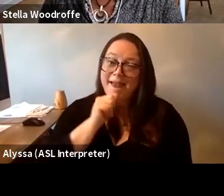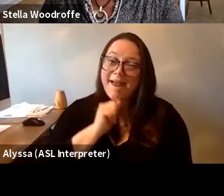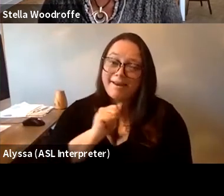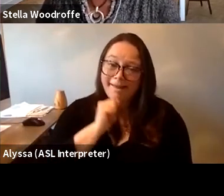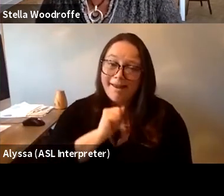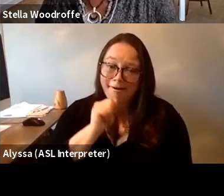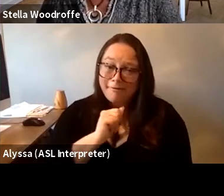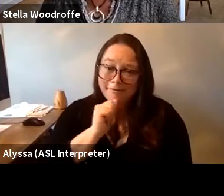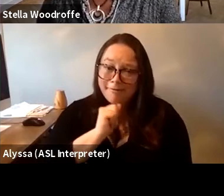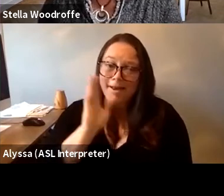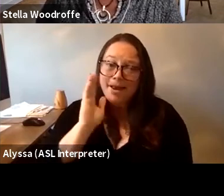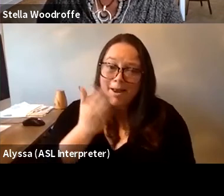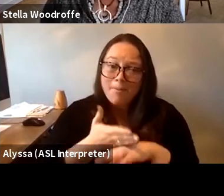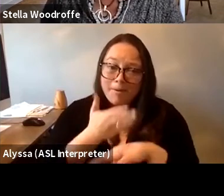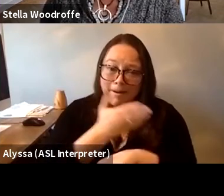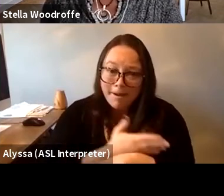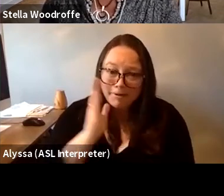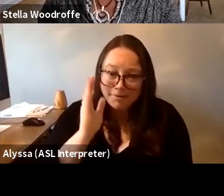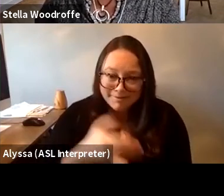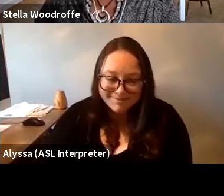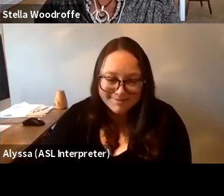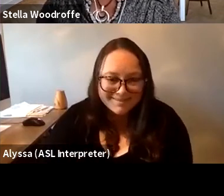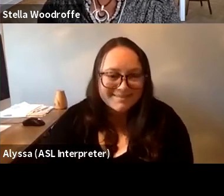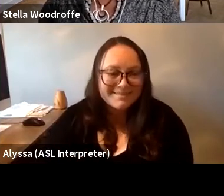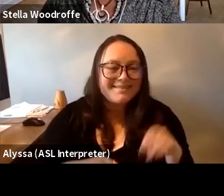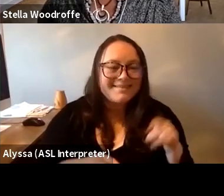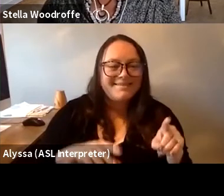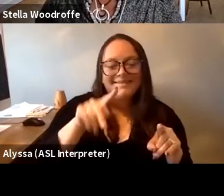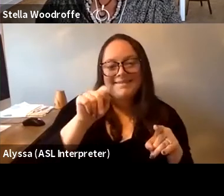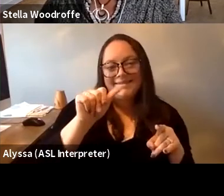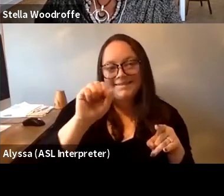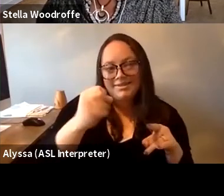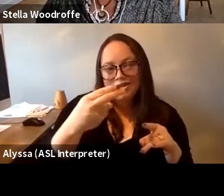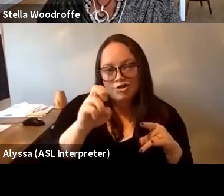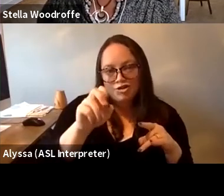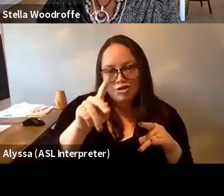I would also say that, you know, this is your process and it's